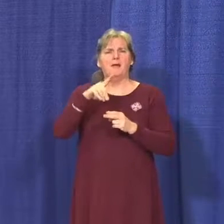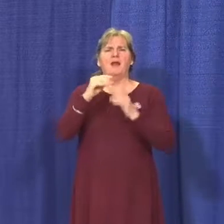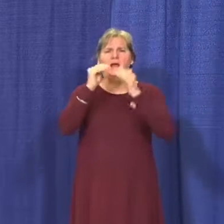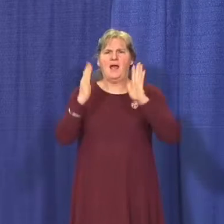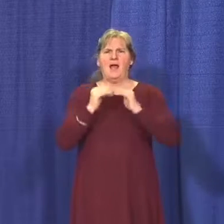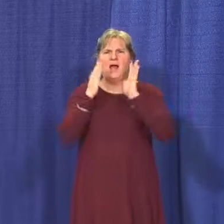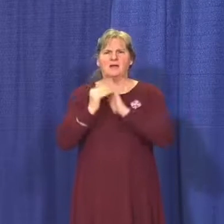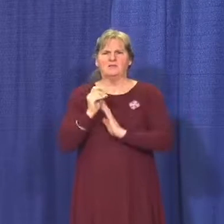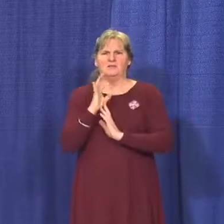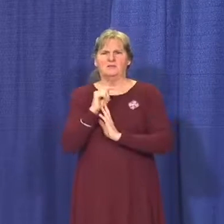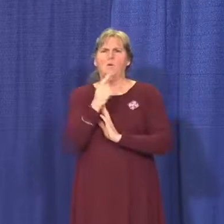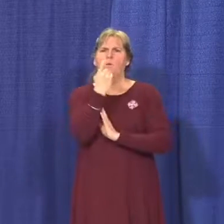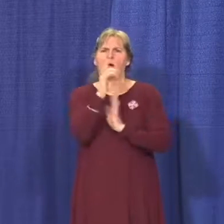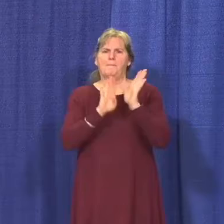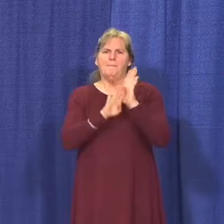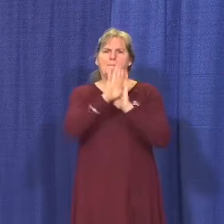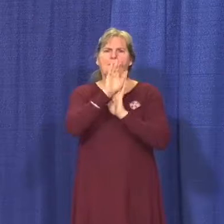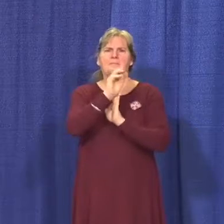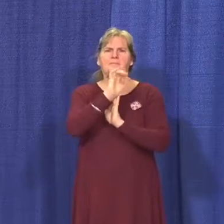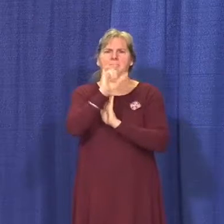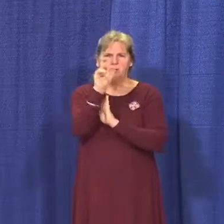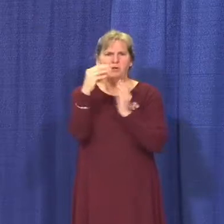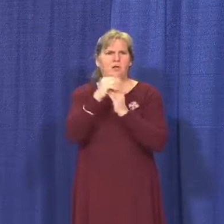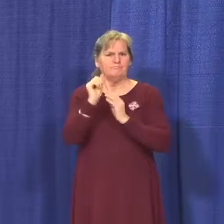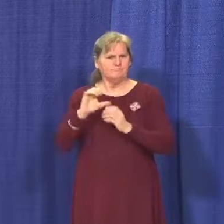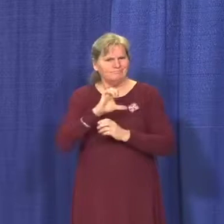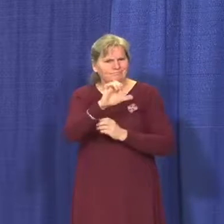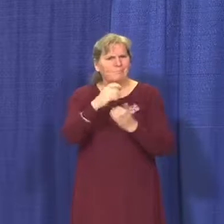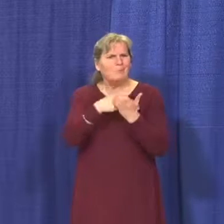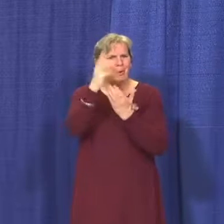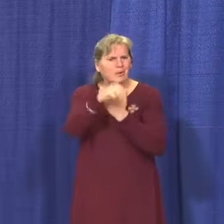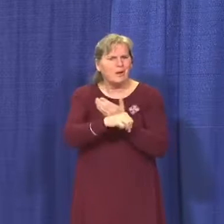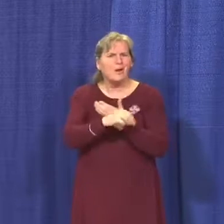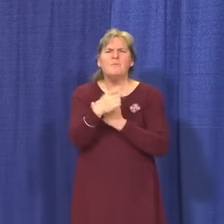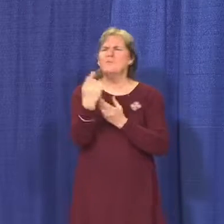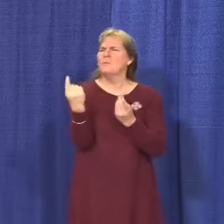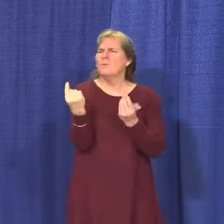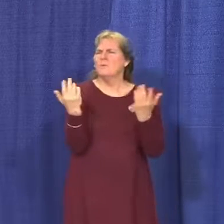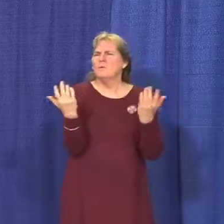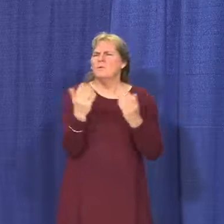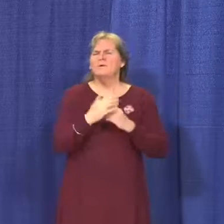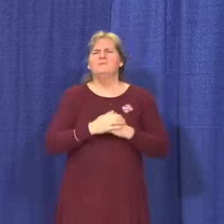$81 billion program that will enable alas to create up to